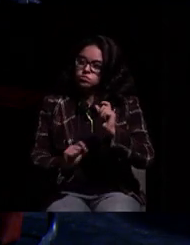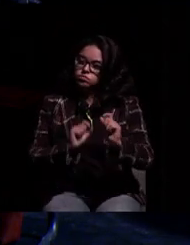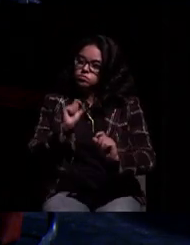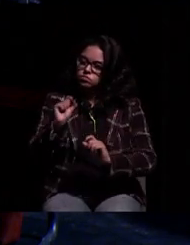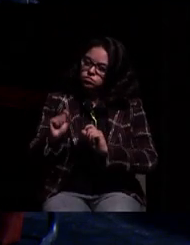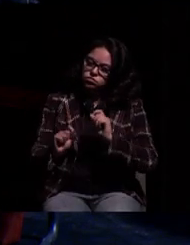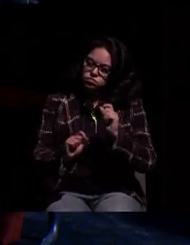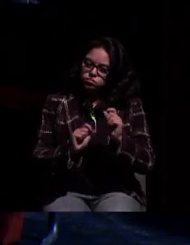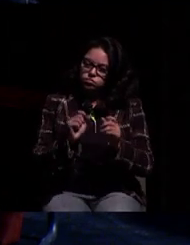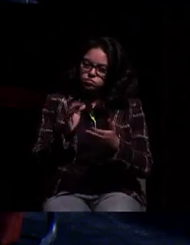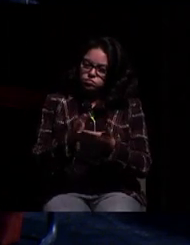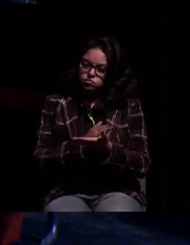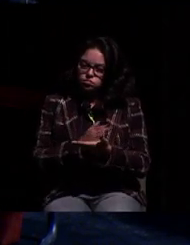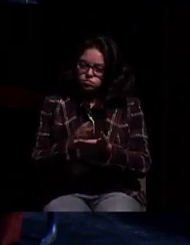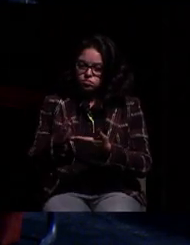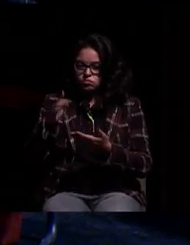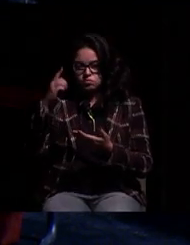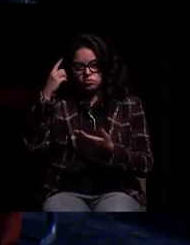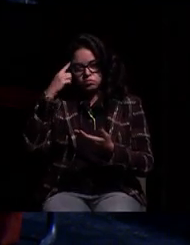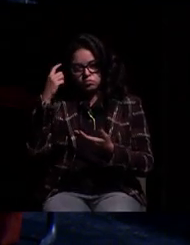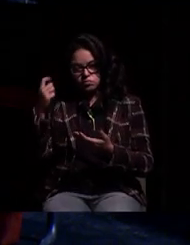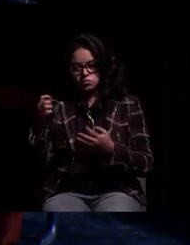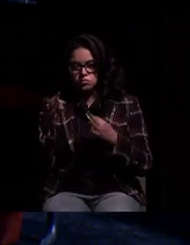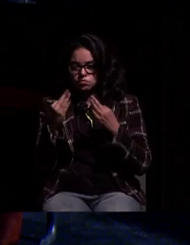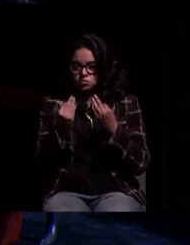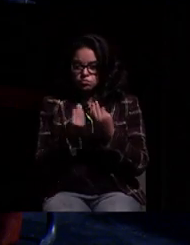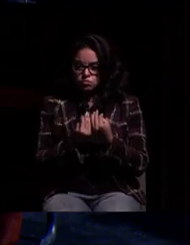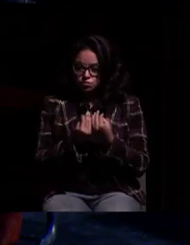the idea that everything needs to be successful.